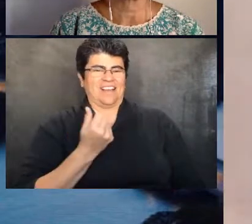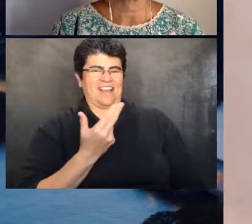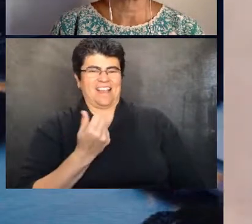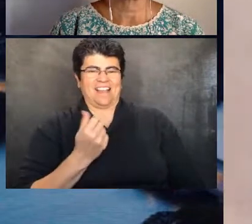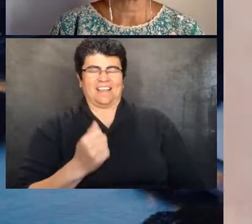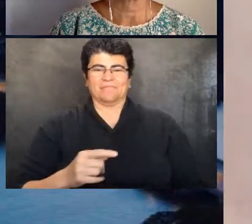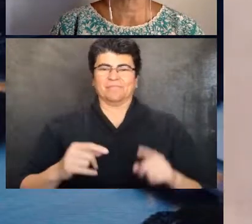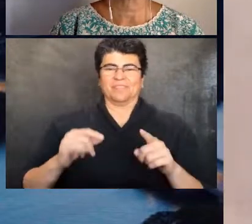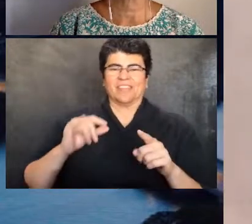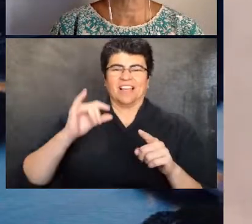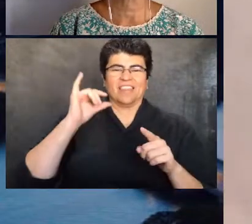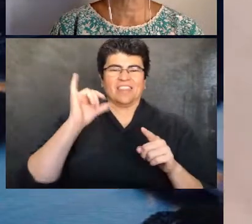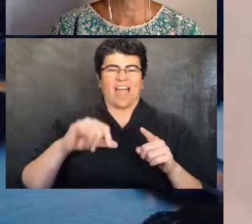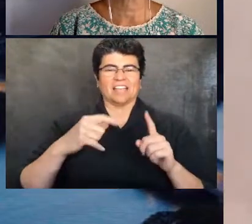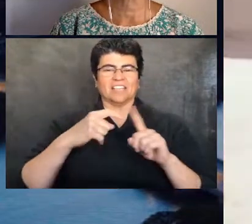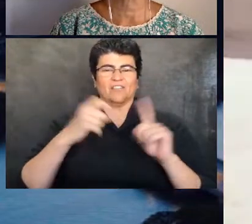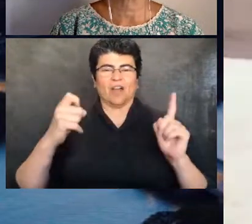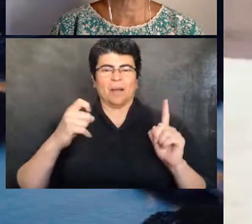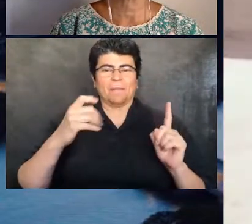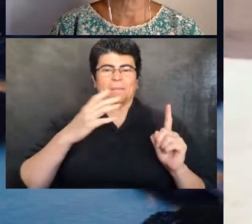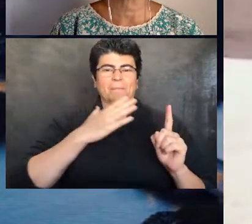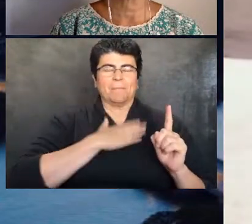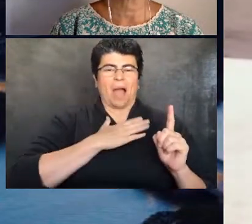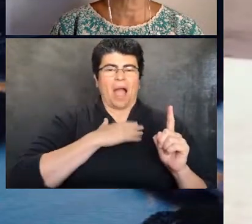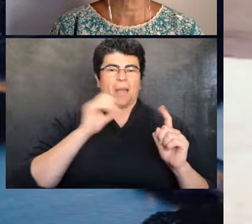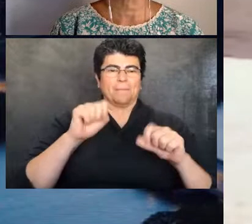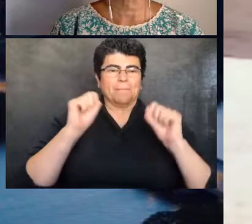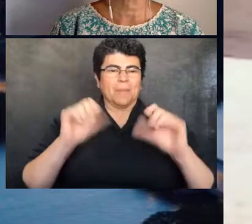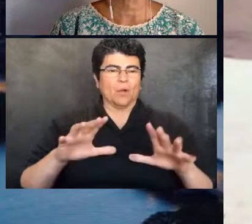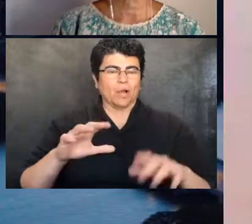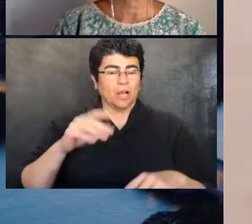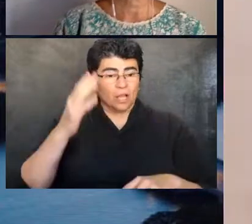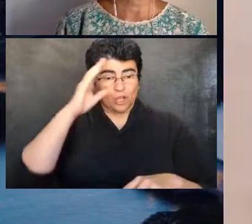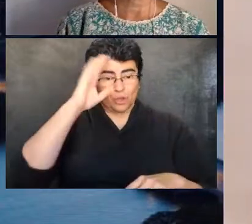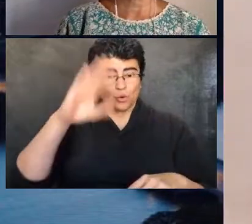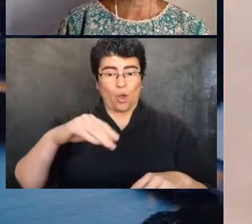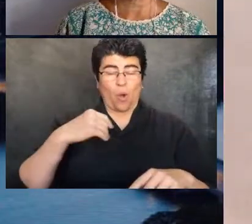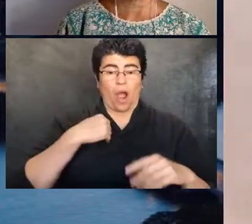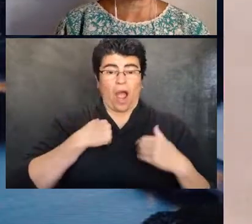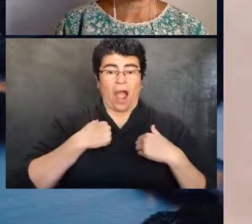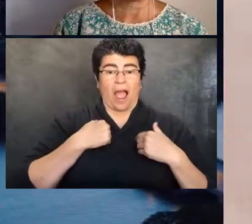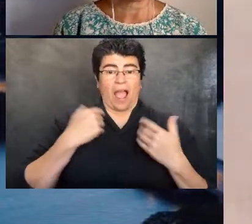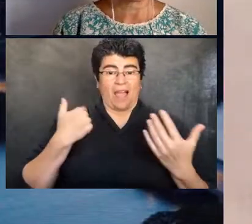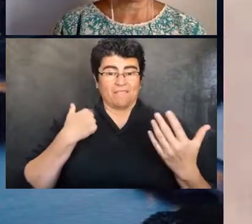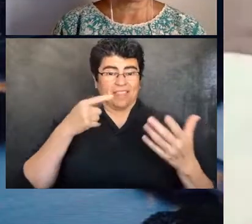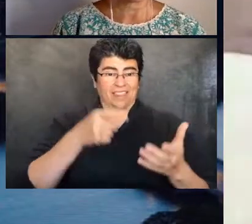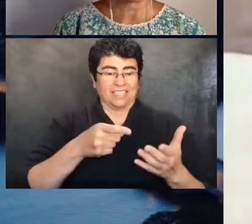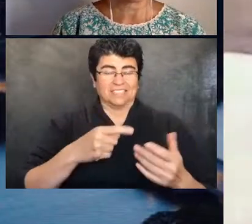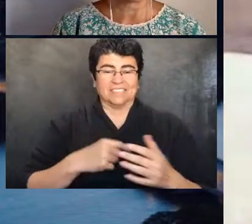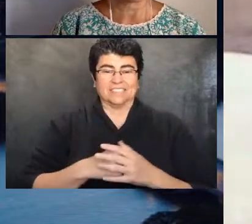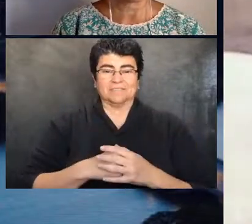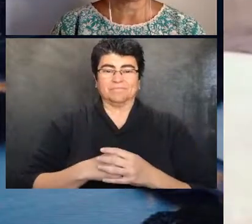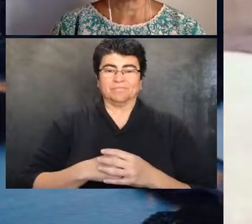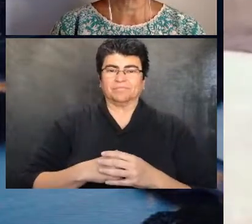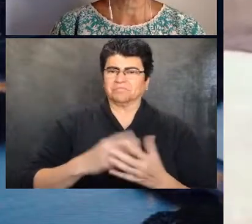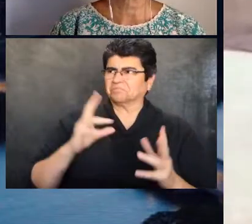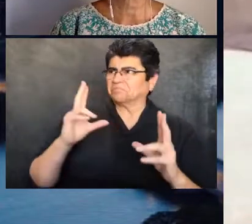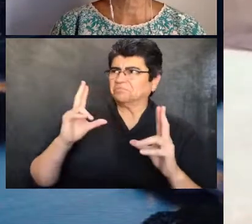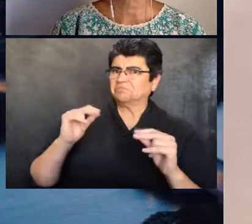This is from my miracle. Did you know I swam the channel? Um, no.